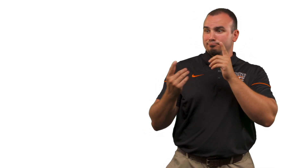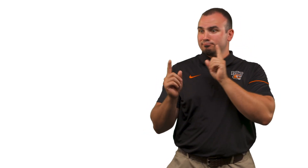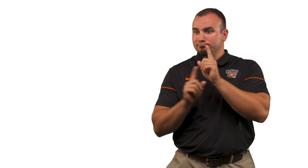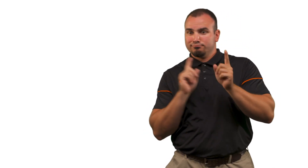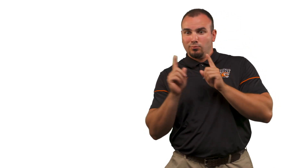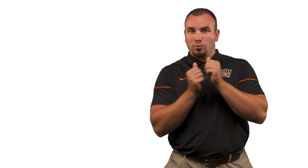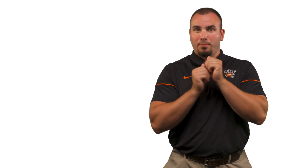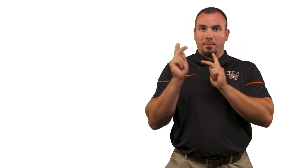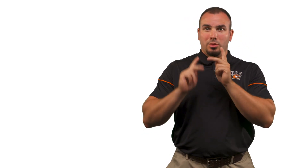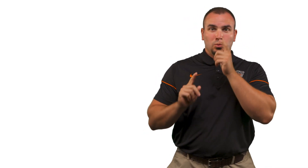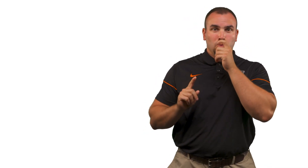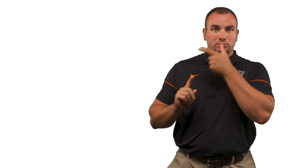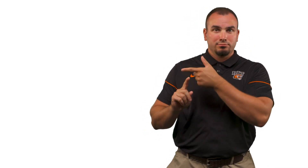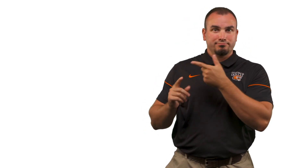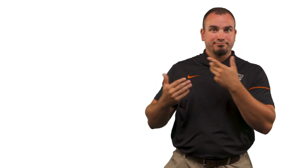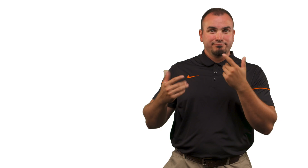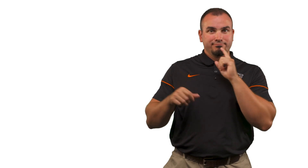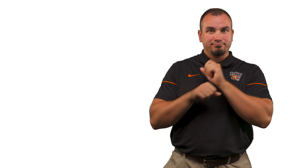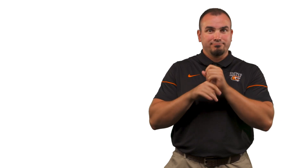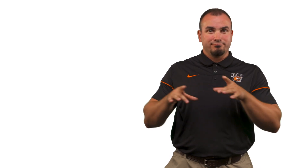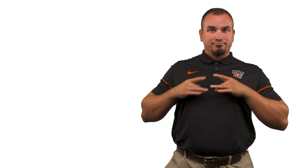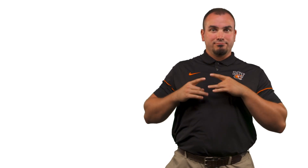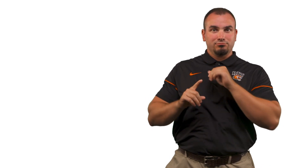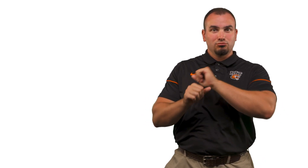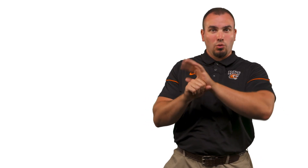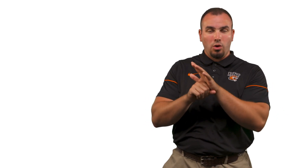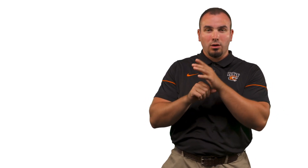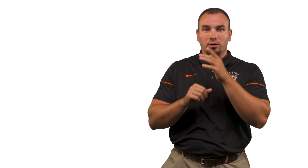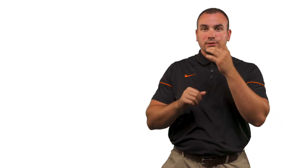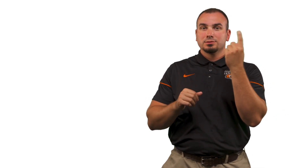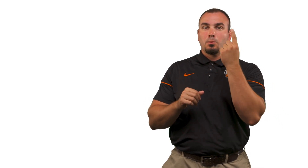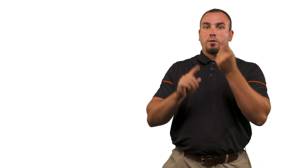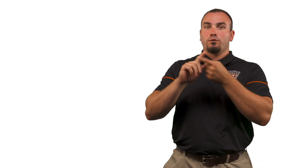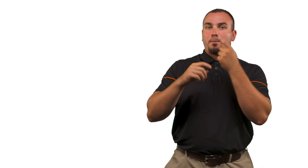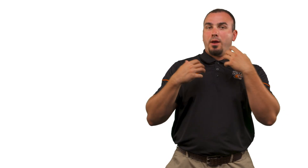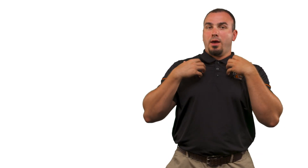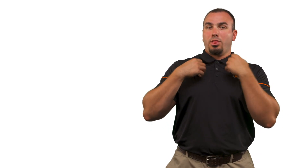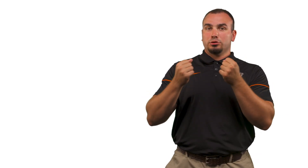If you have been in close contact with a person who has COVID-19, someone from the Health